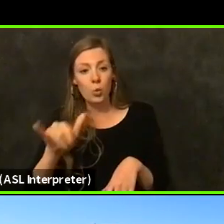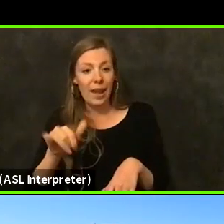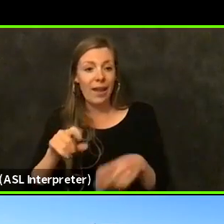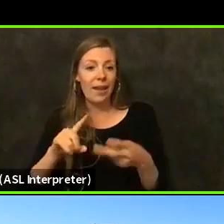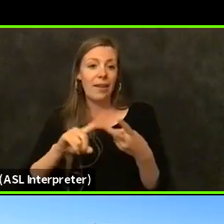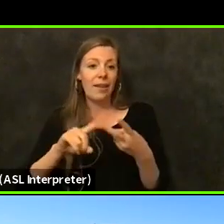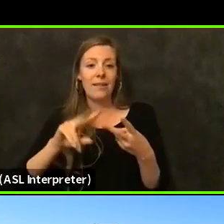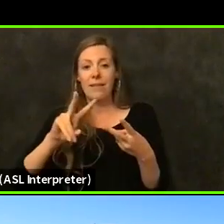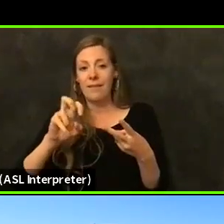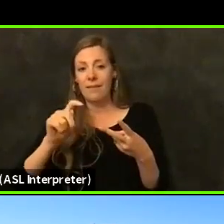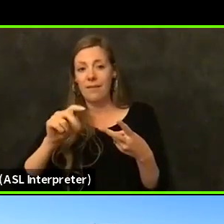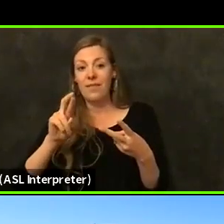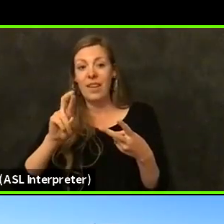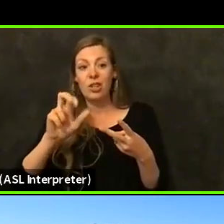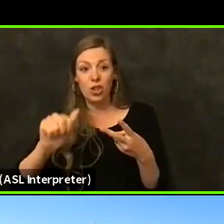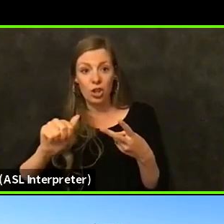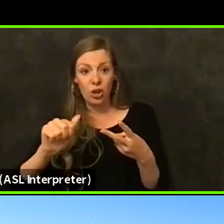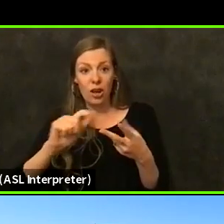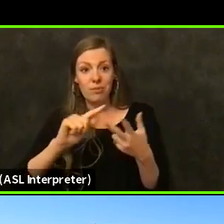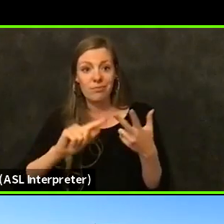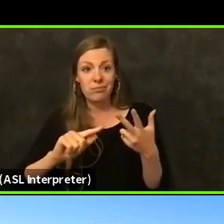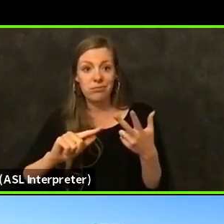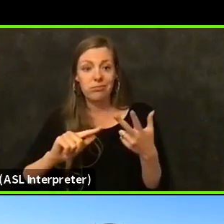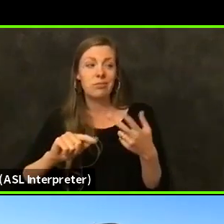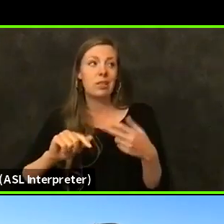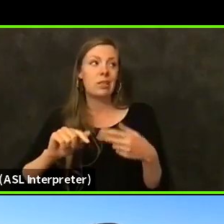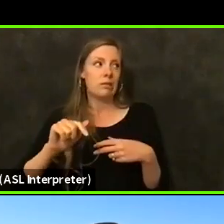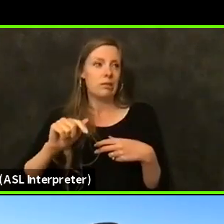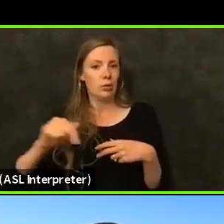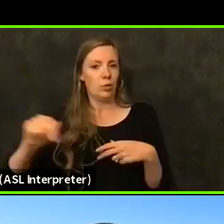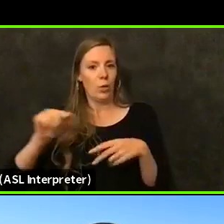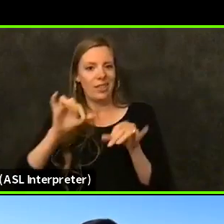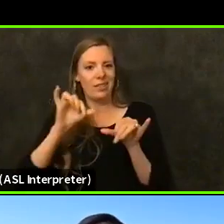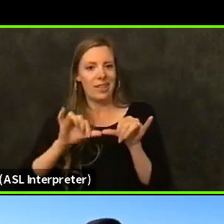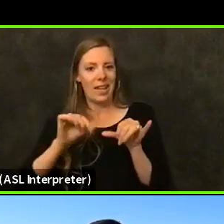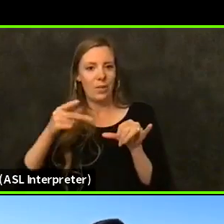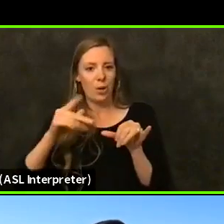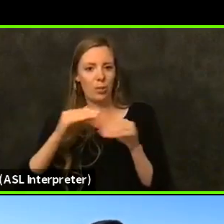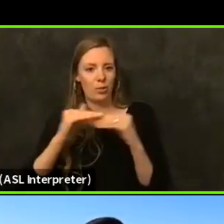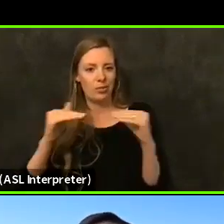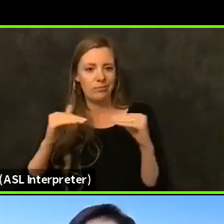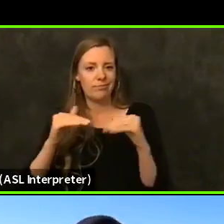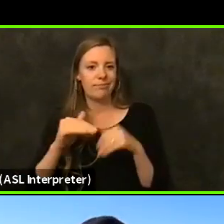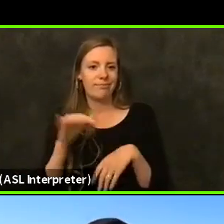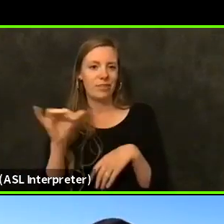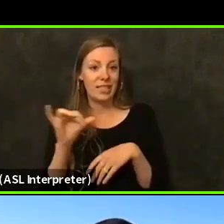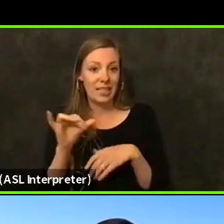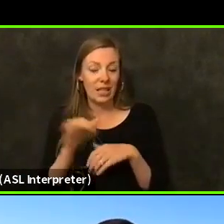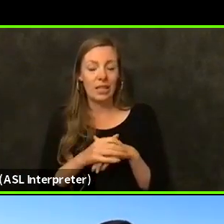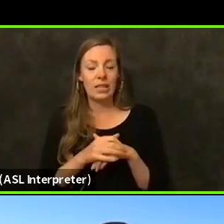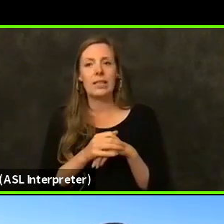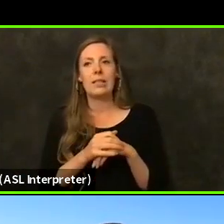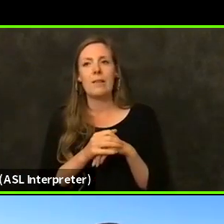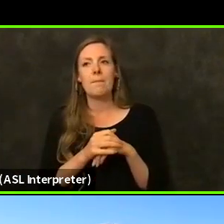have actually stayed in the purple the entire time as well. And we have particular challenges in terms